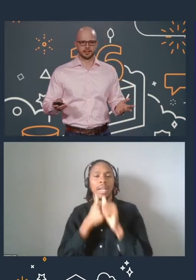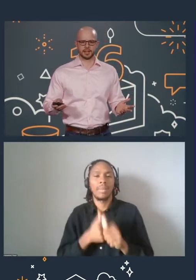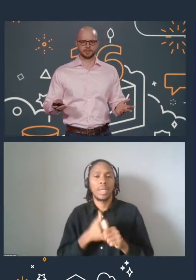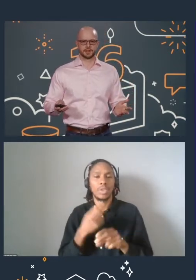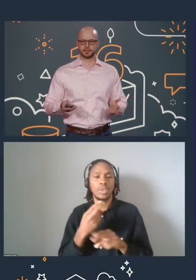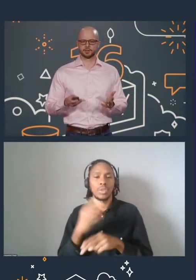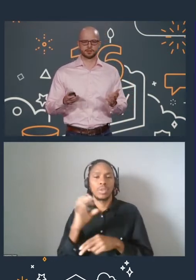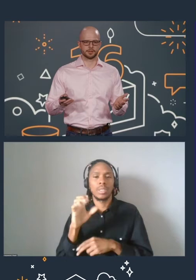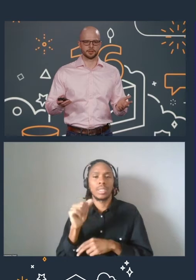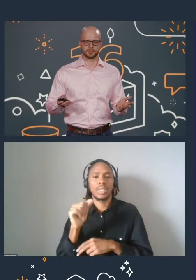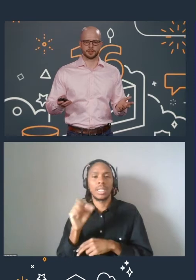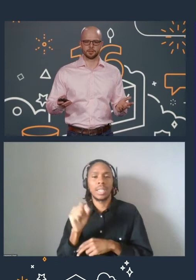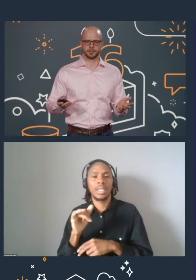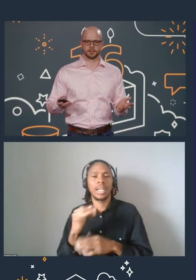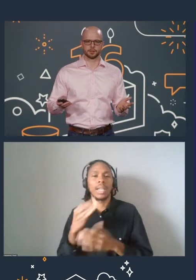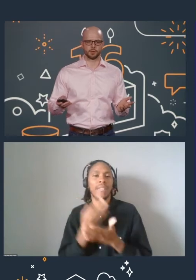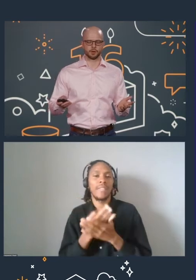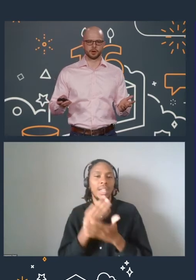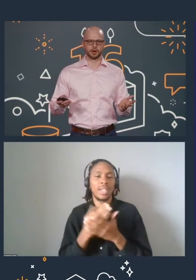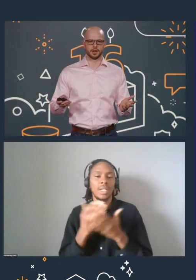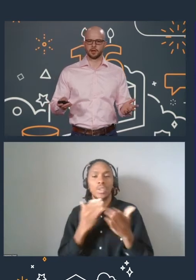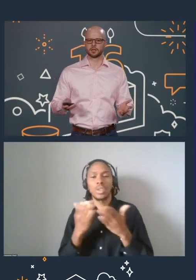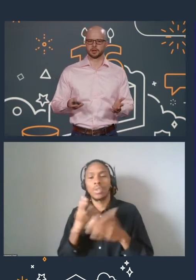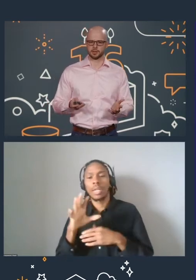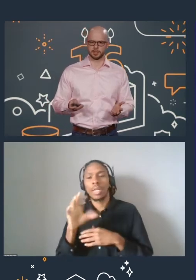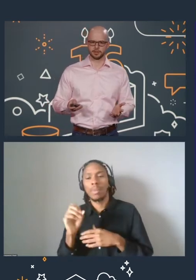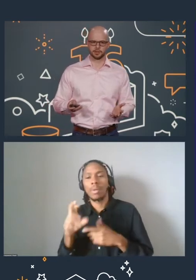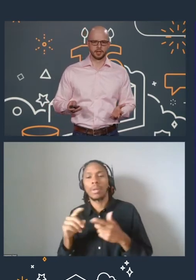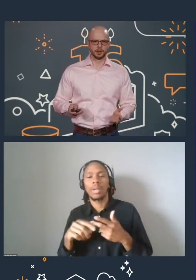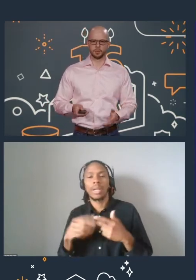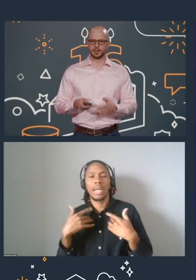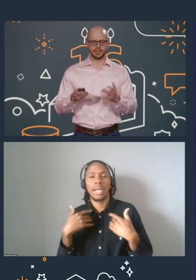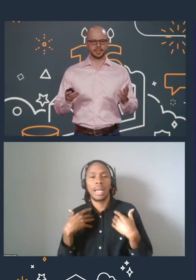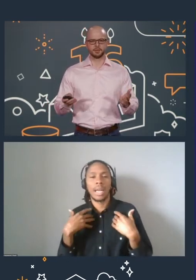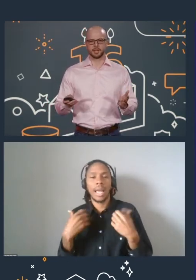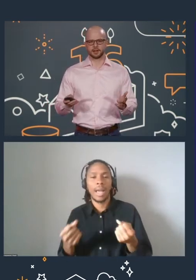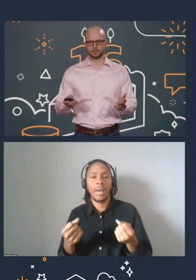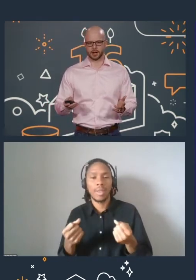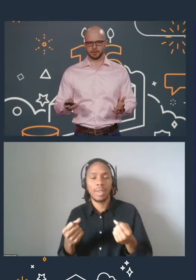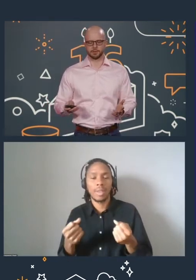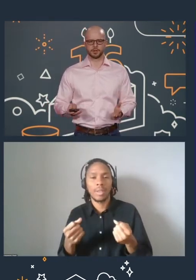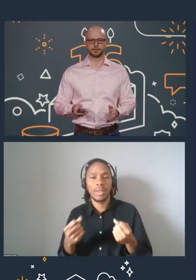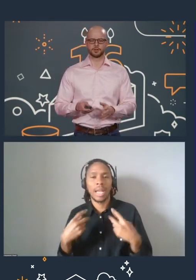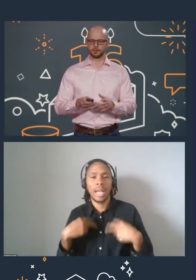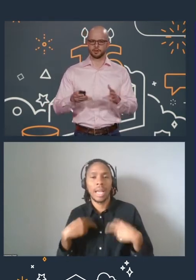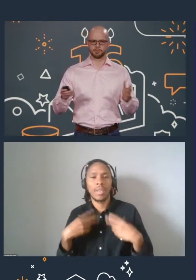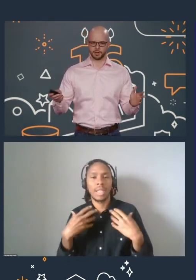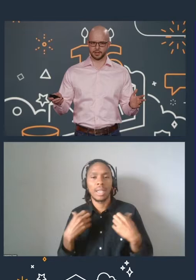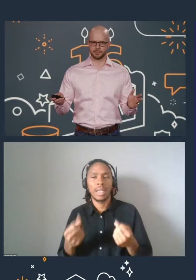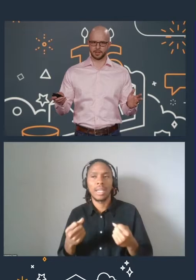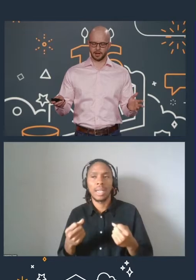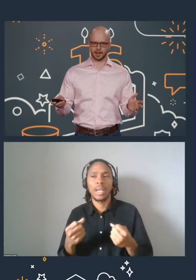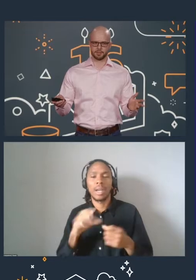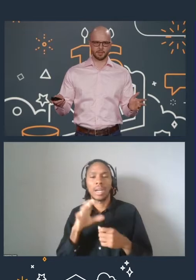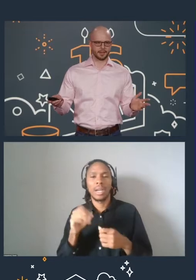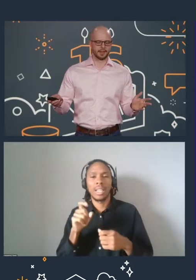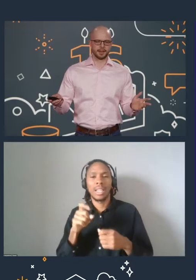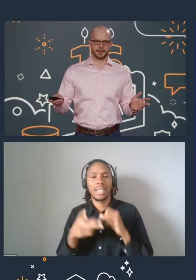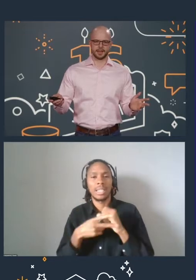like financial services companies or healthcare companies, where they need to keep data around for a certain period of time.